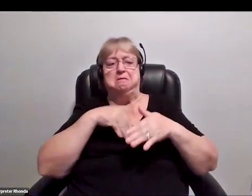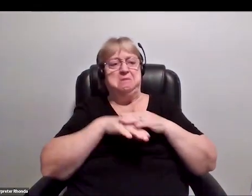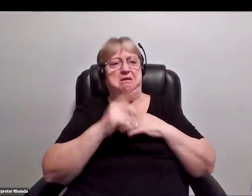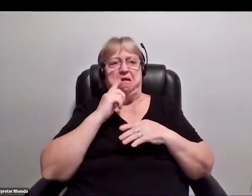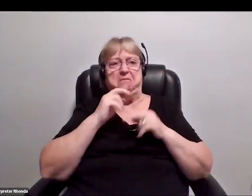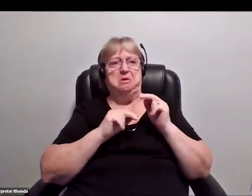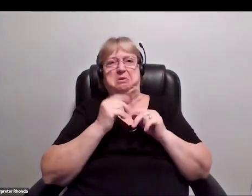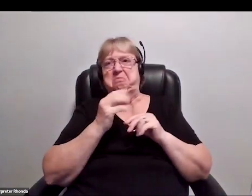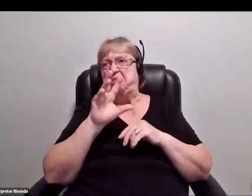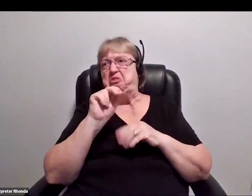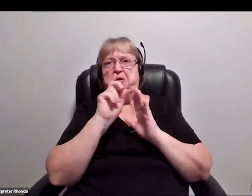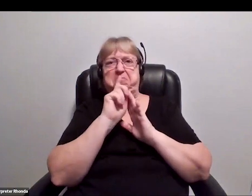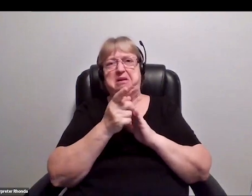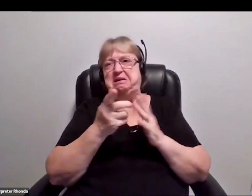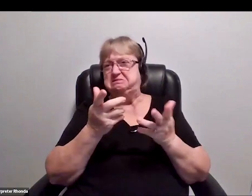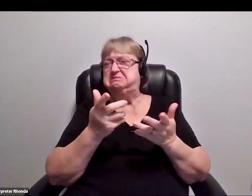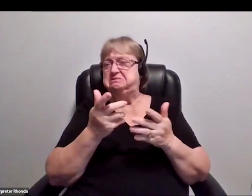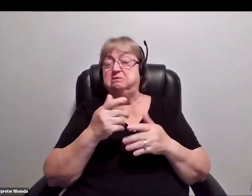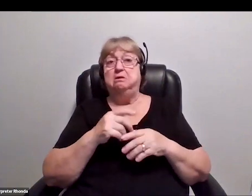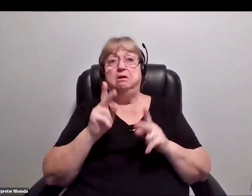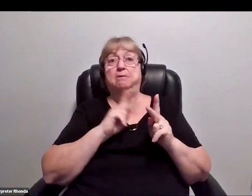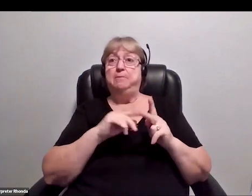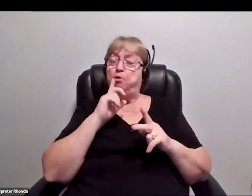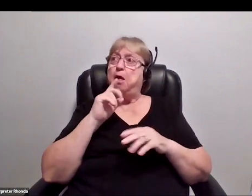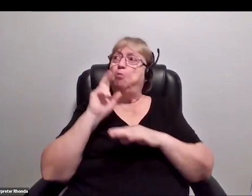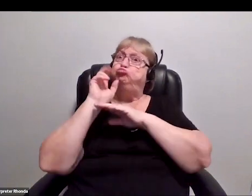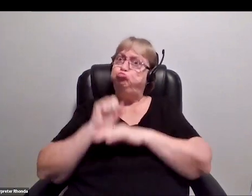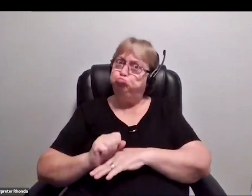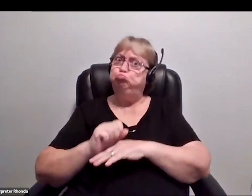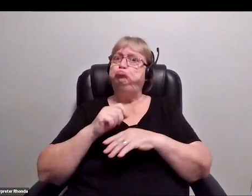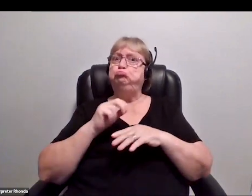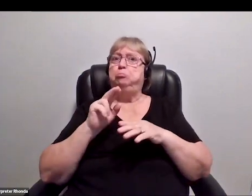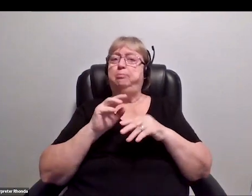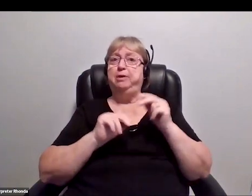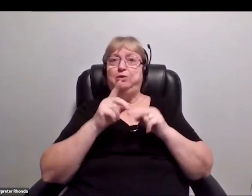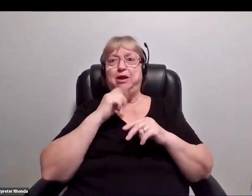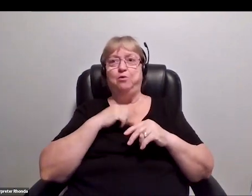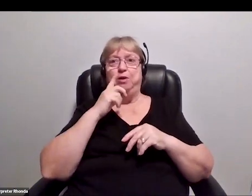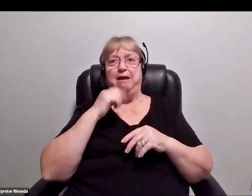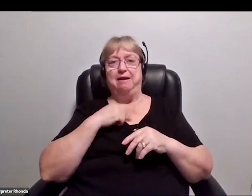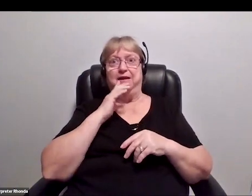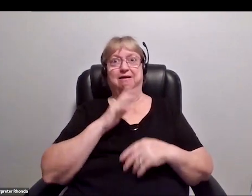We had people that started getting used to building them. We had a record setting time of five minutes to build one of these.